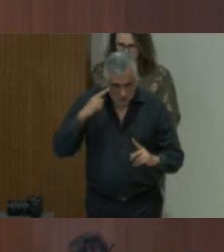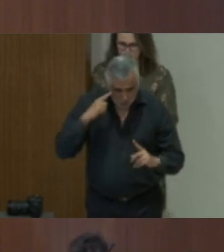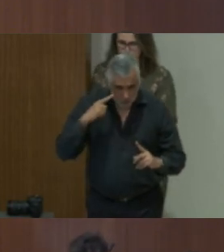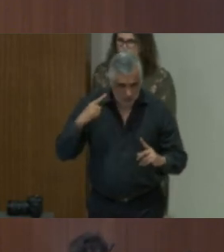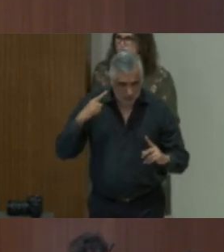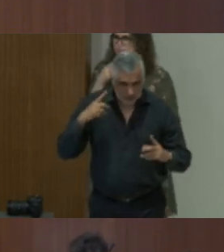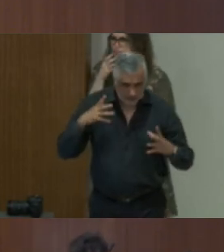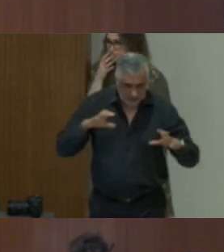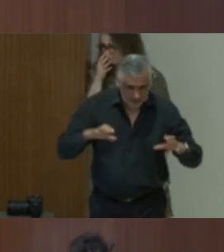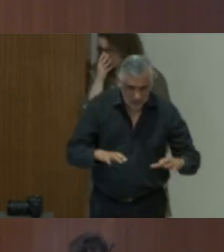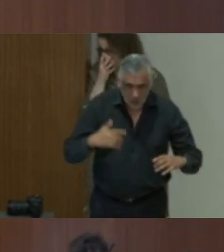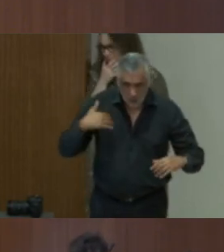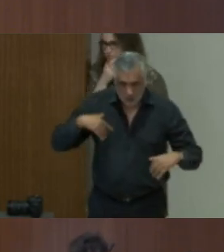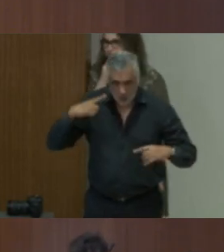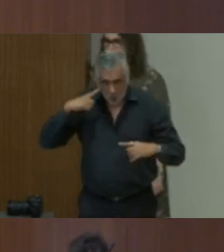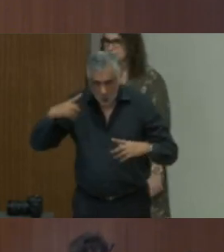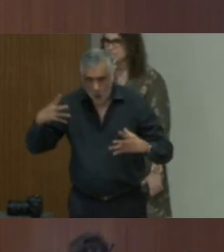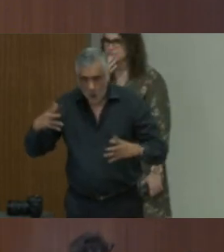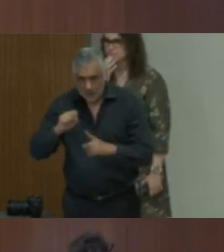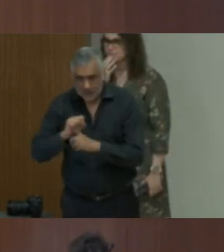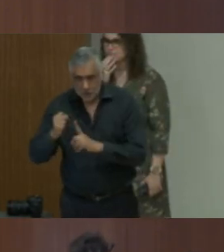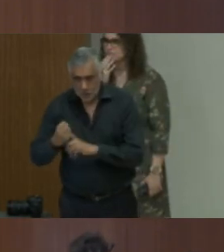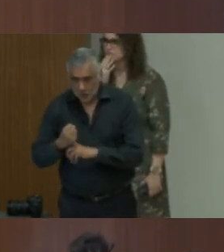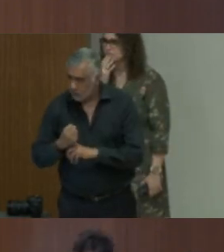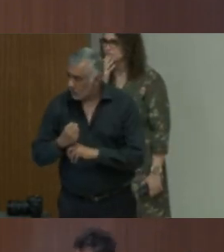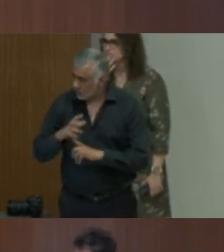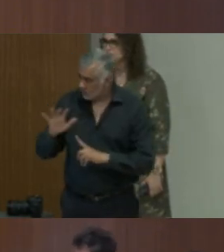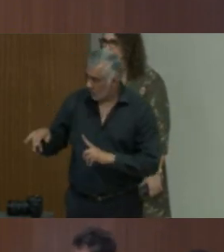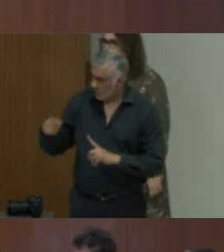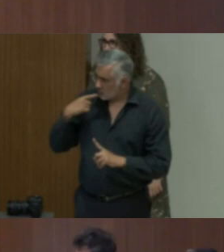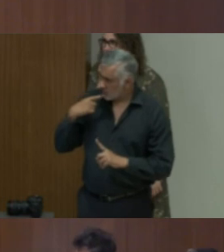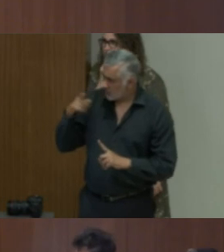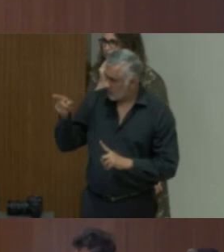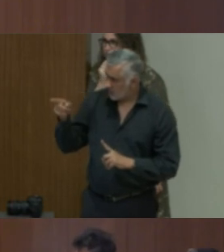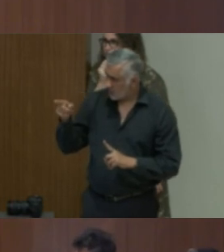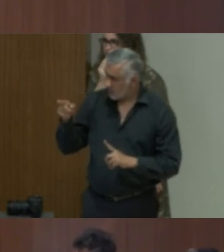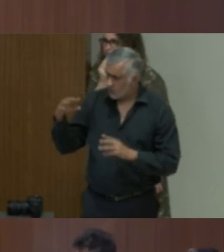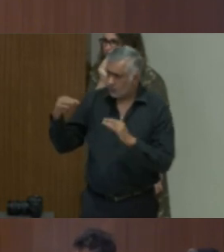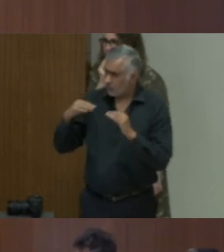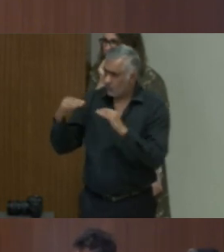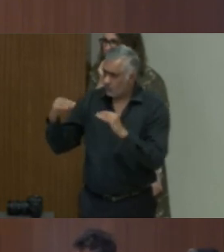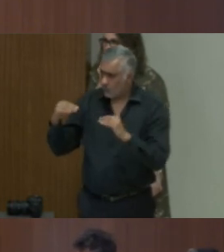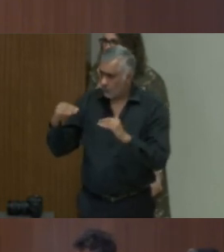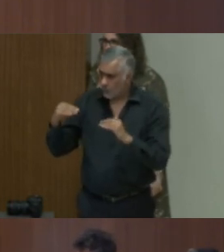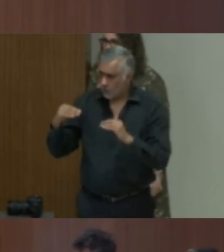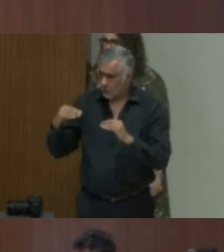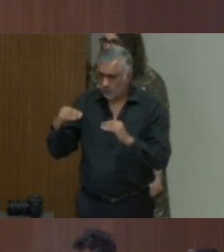But we didn't hear what the situation is. Is that correct? Before 2020,